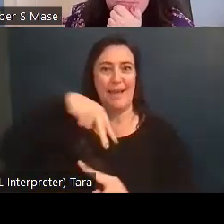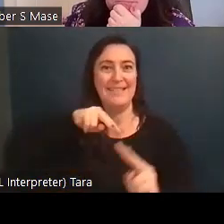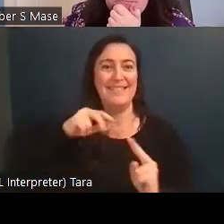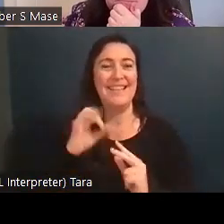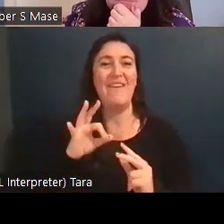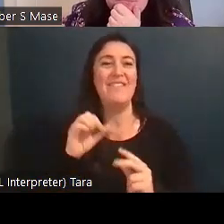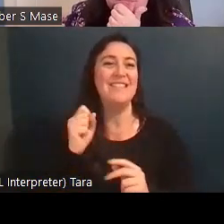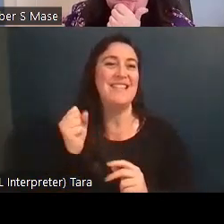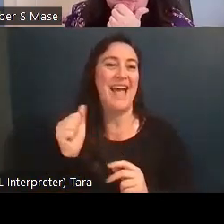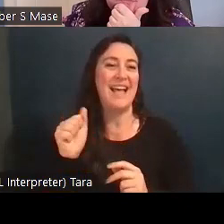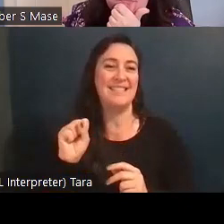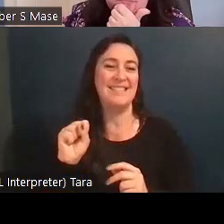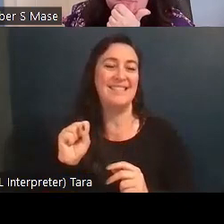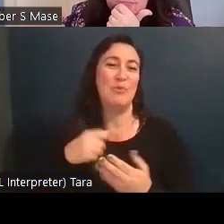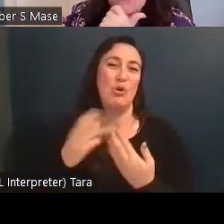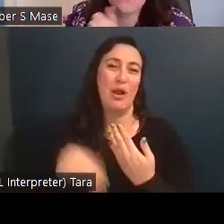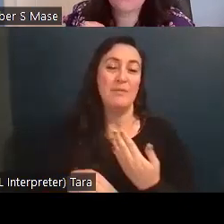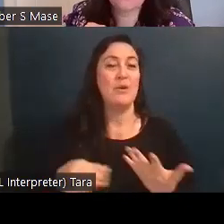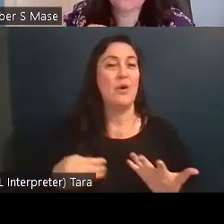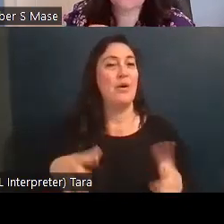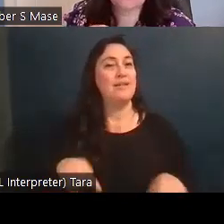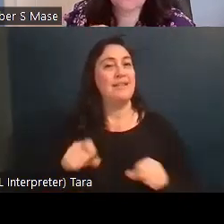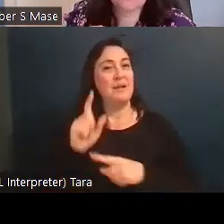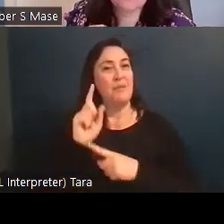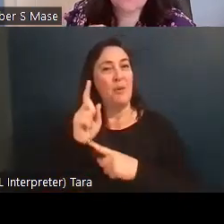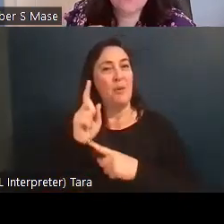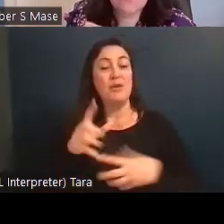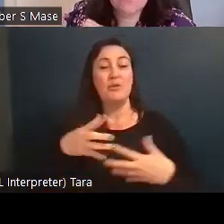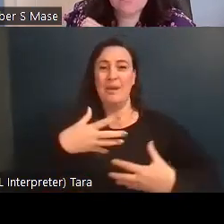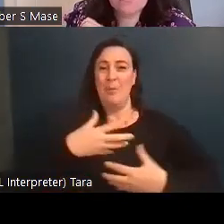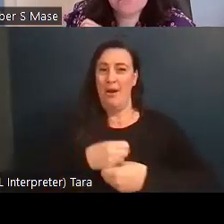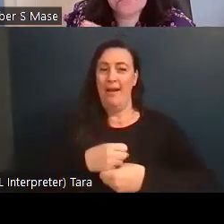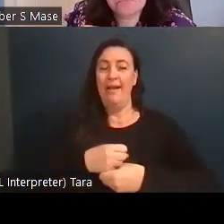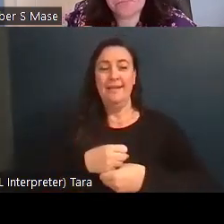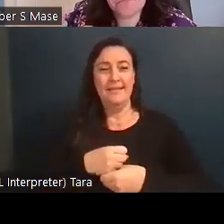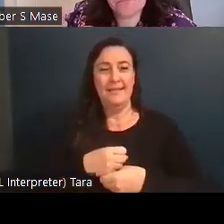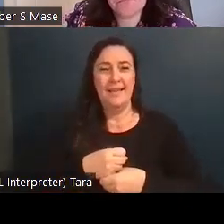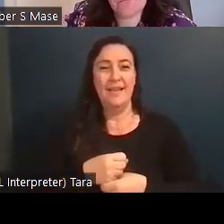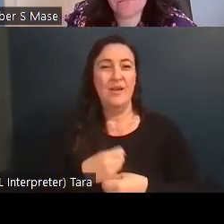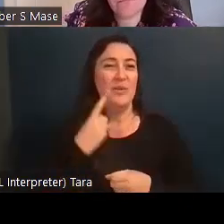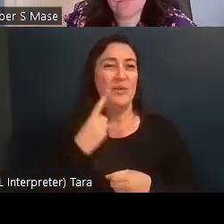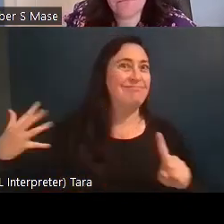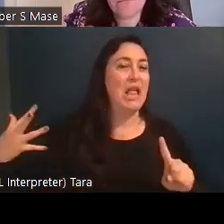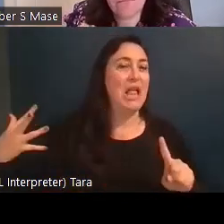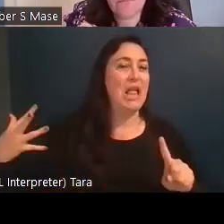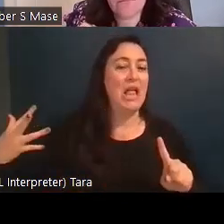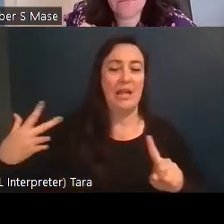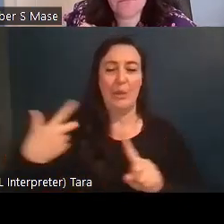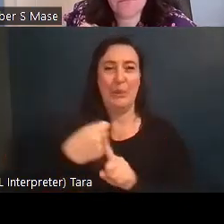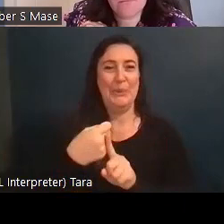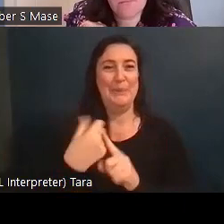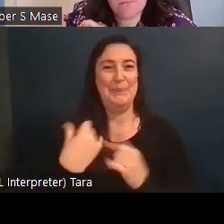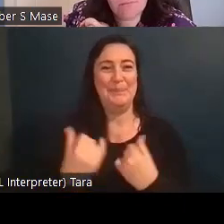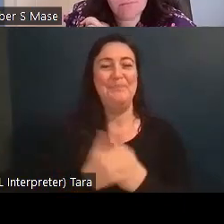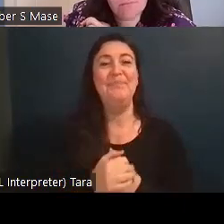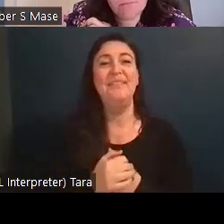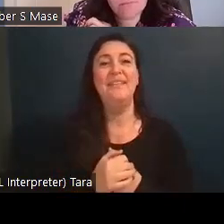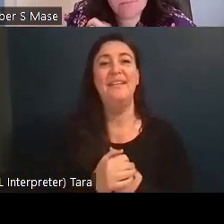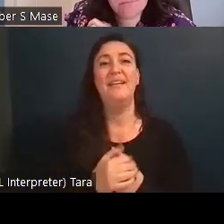So I wanted to take a moment and sort of summarize what we just dug into. So I do want to acknowledge the best practices for these